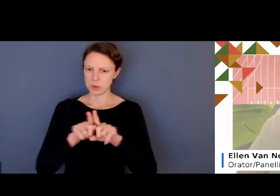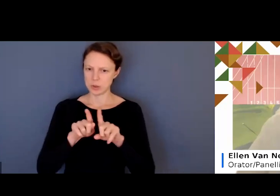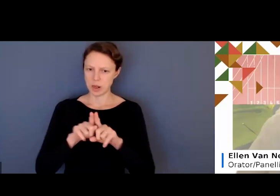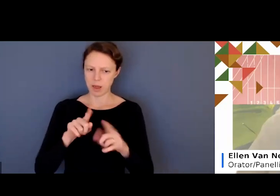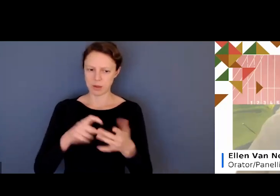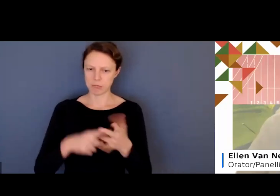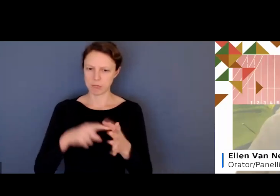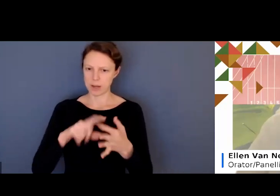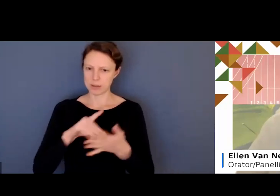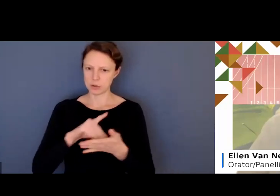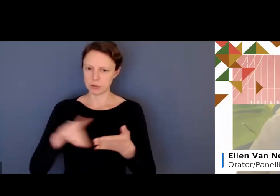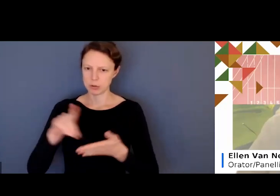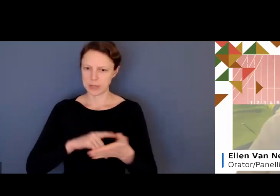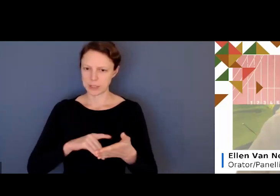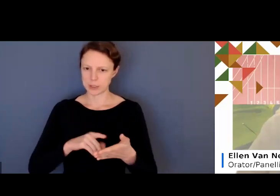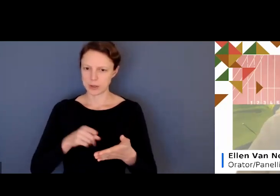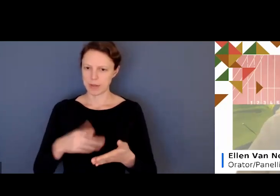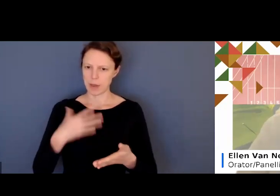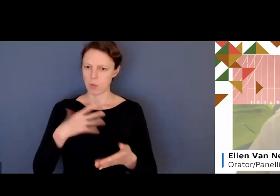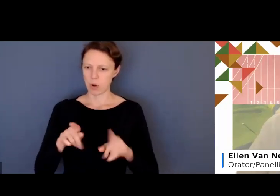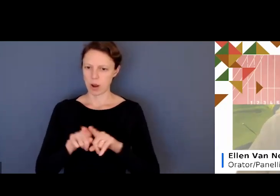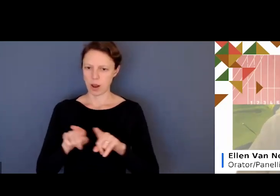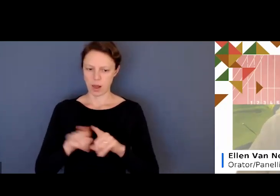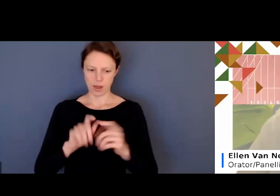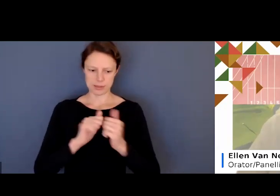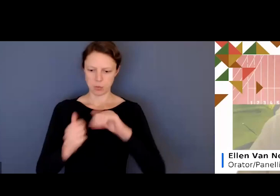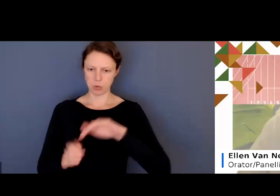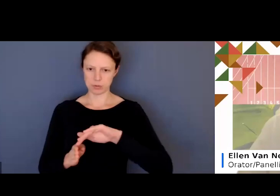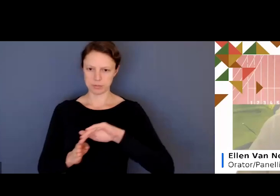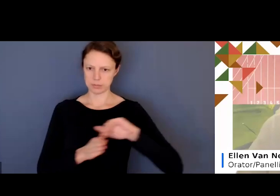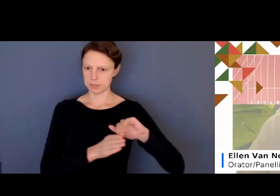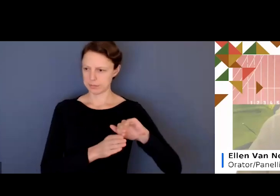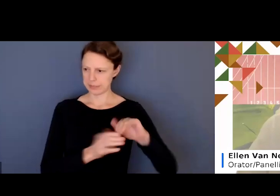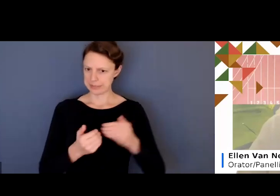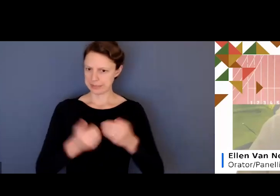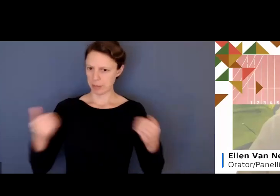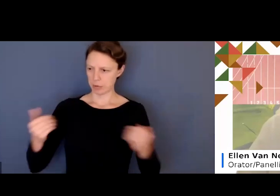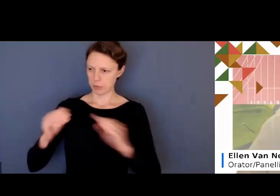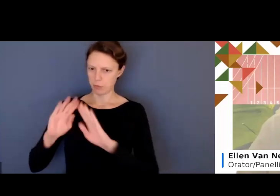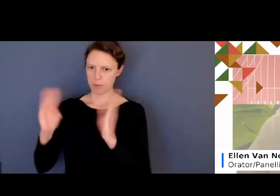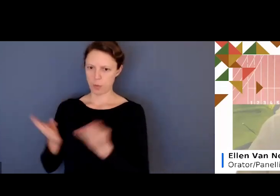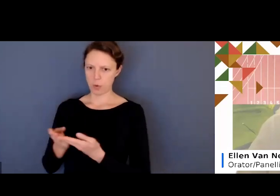as a sphere that separate from the world and they don't want their love for that pure thing